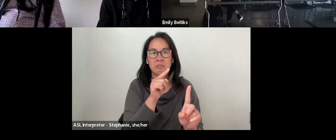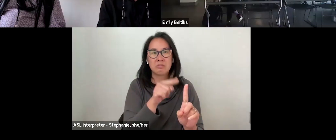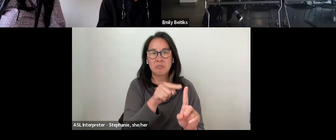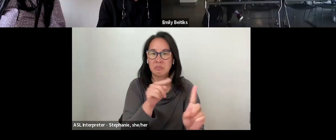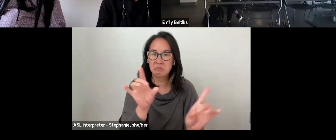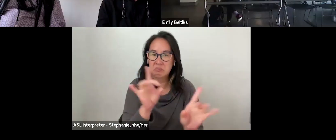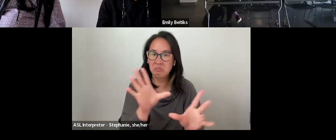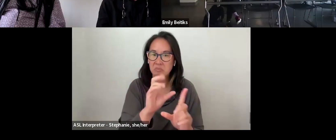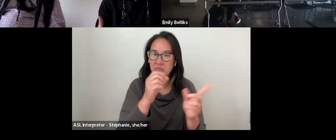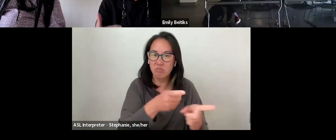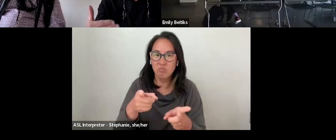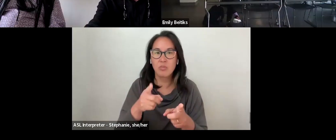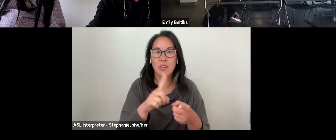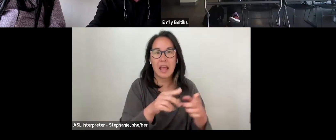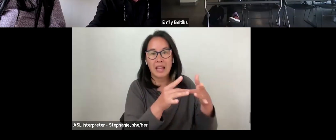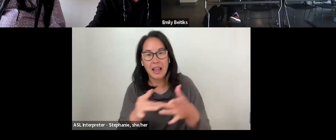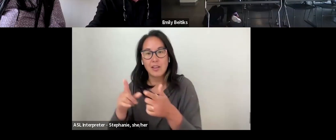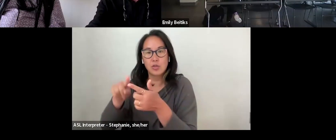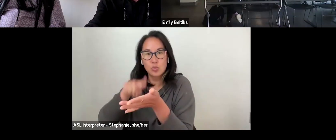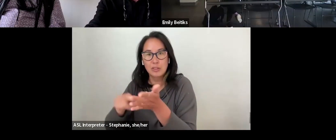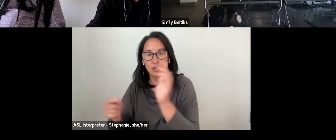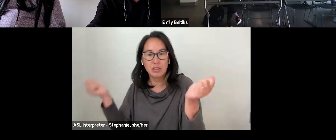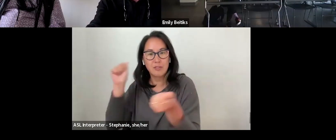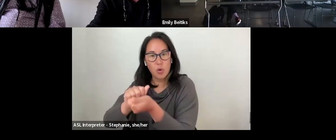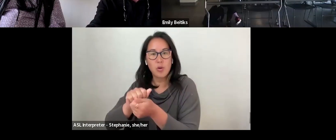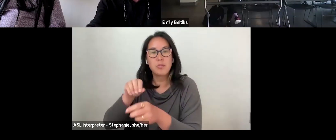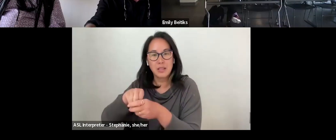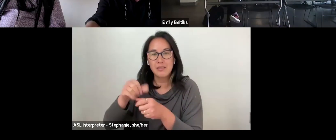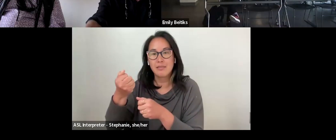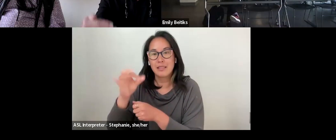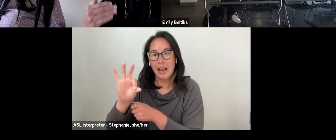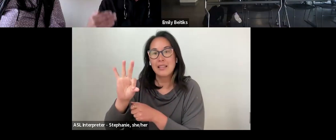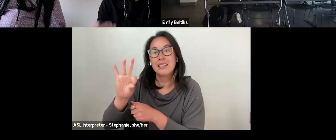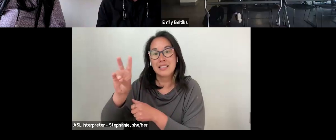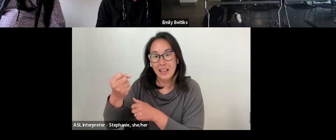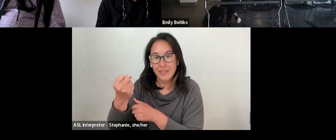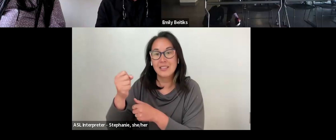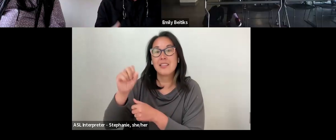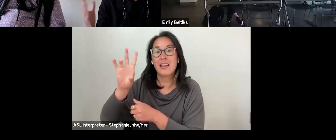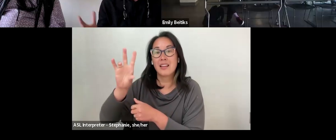of the 1970s, the National Research Act in 1974, and then the ensuing events that led